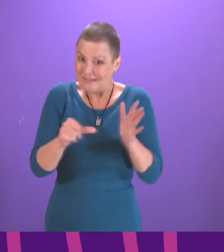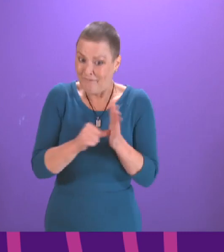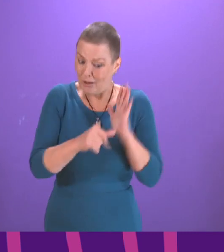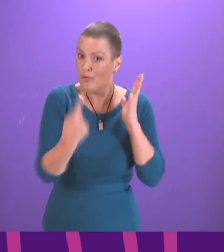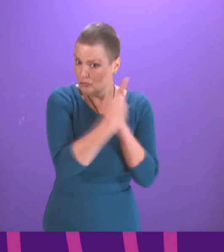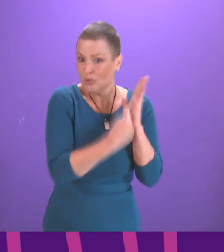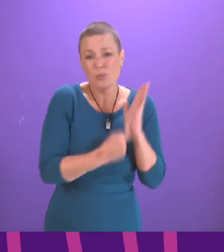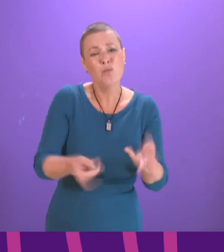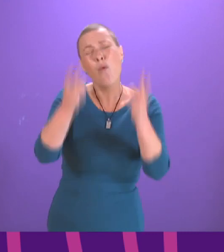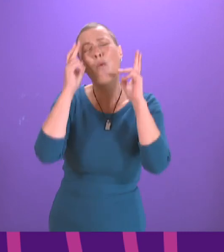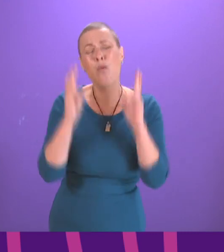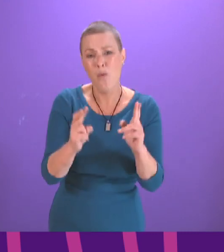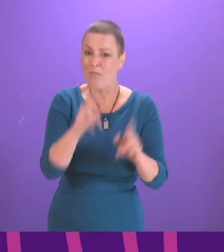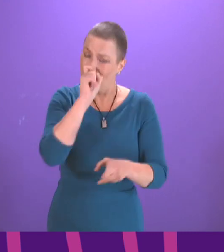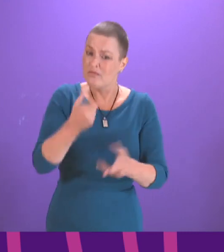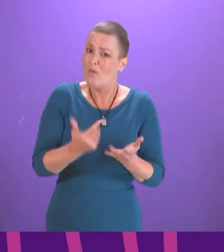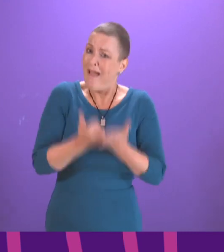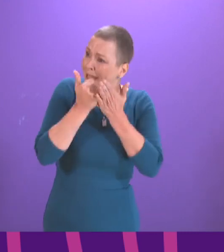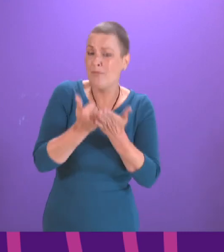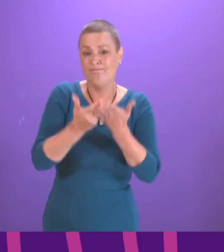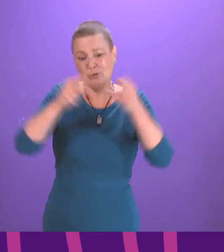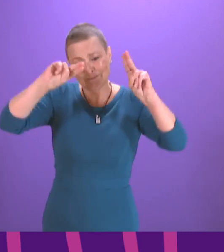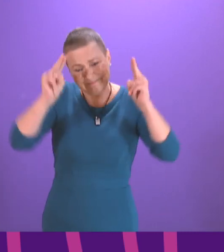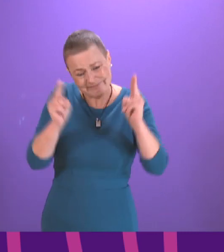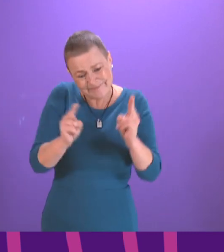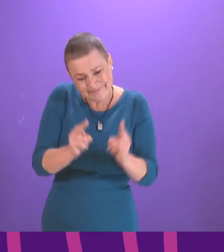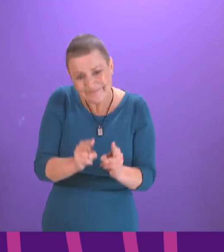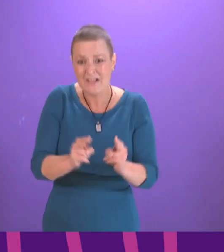that will have the effect of slowing the spread and preventing a further deterioration in